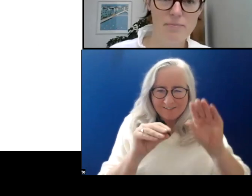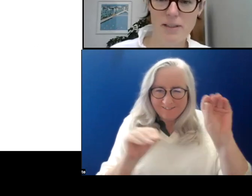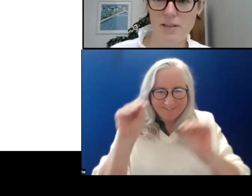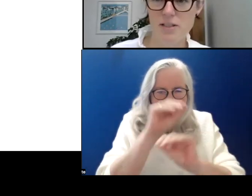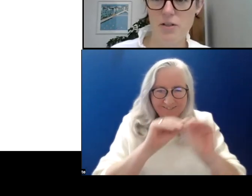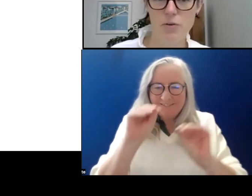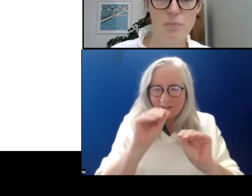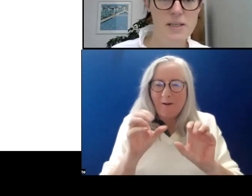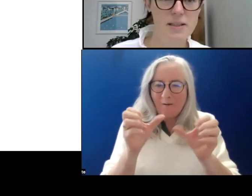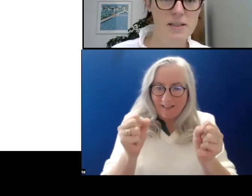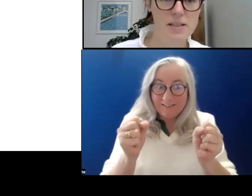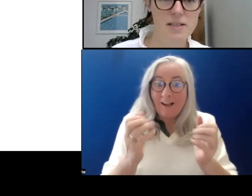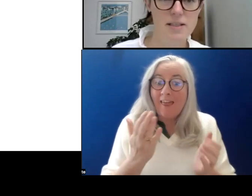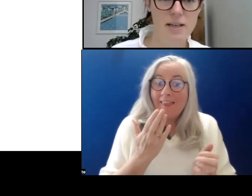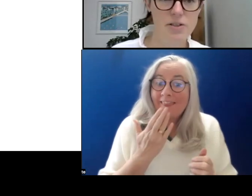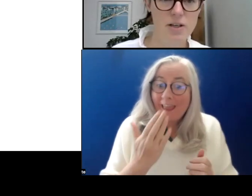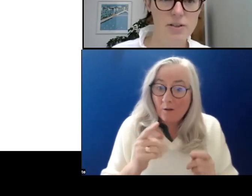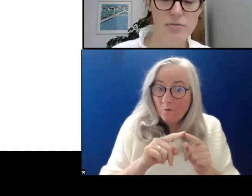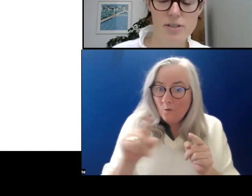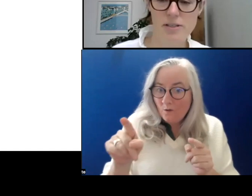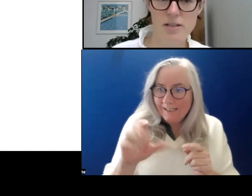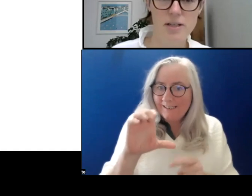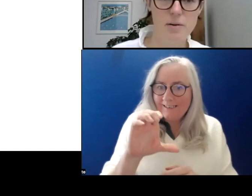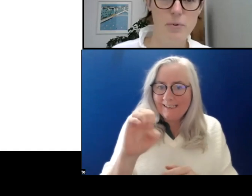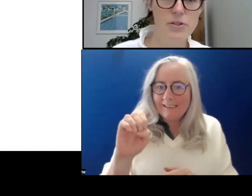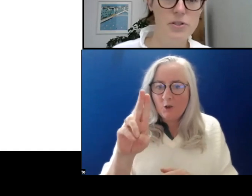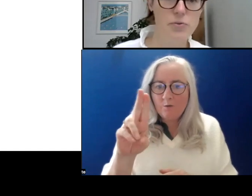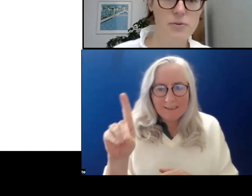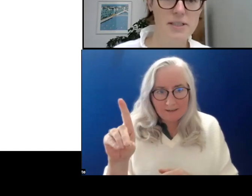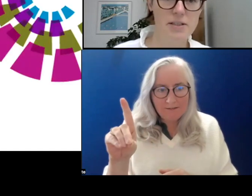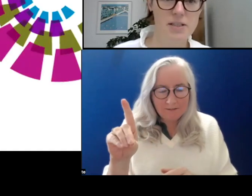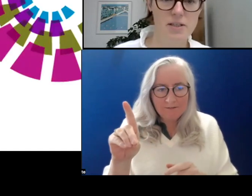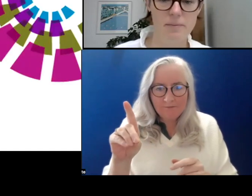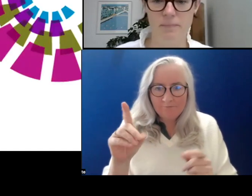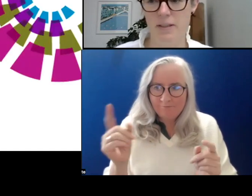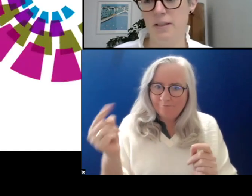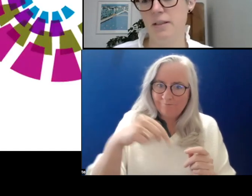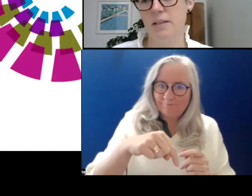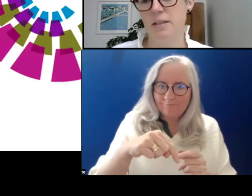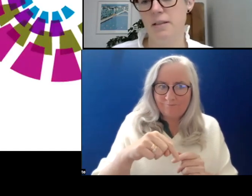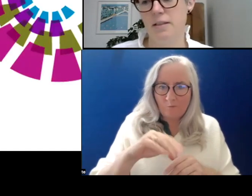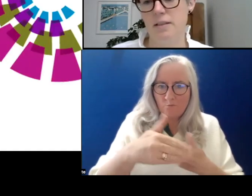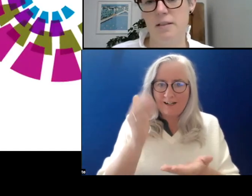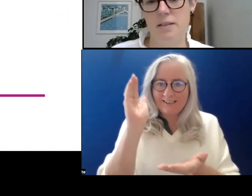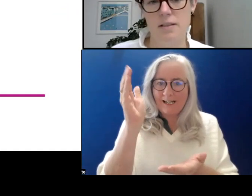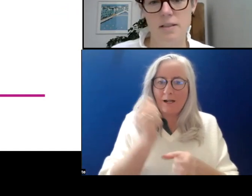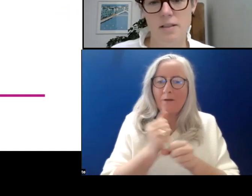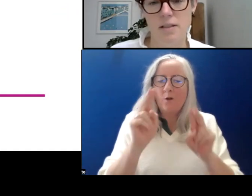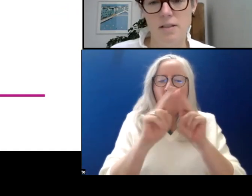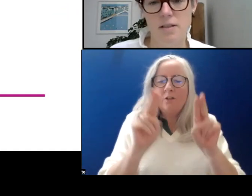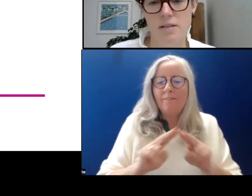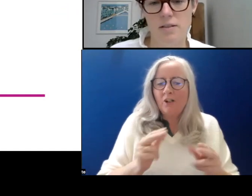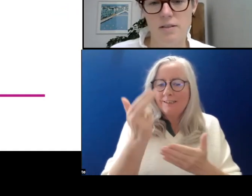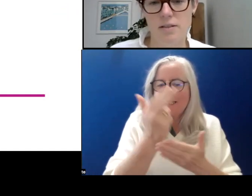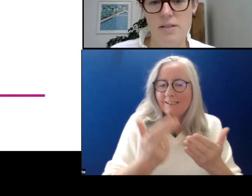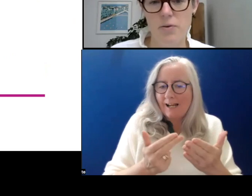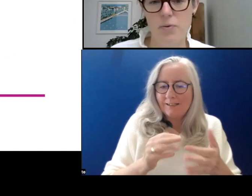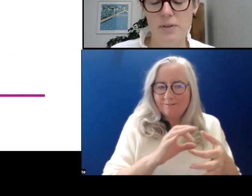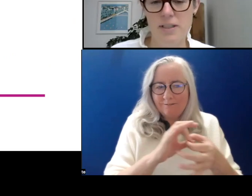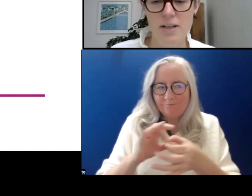along to present this lecture on Universal Design approach to Stair design so the title